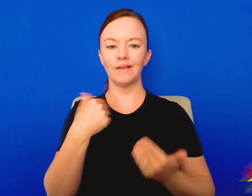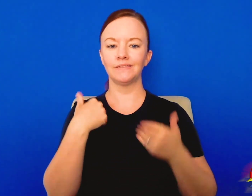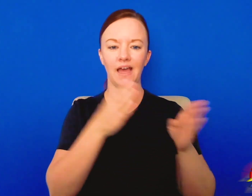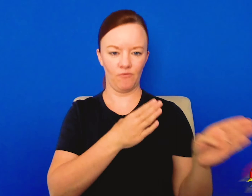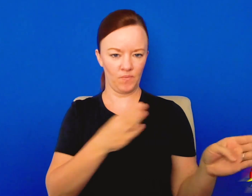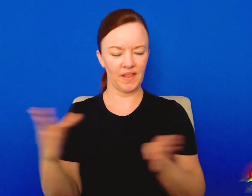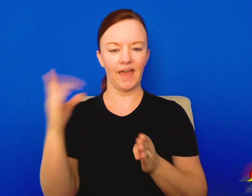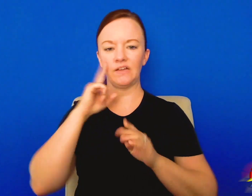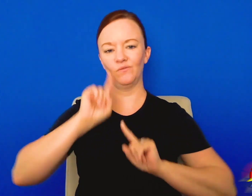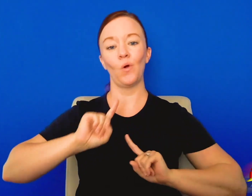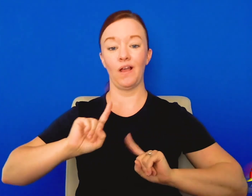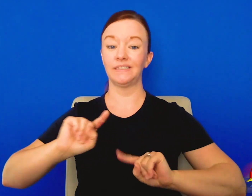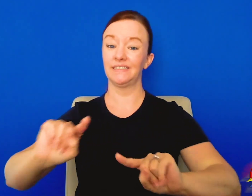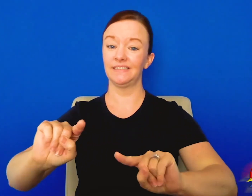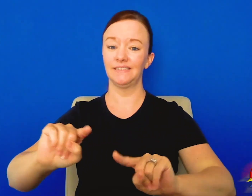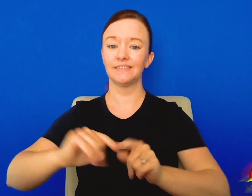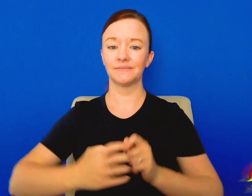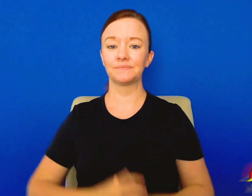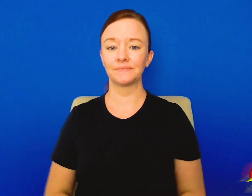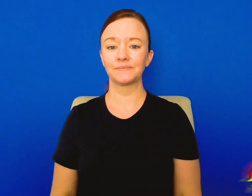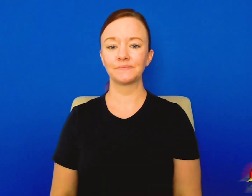THE SCHOOLS HAVE A PLAN FOR ATTENDANCE.